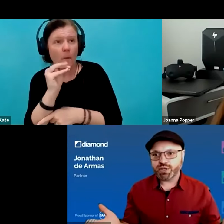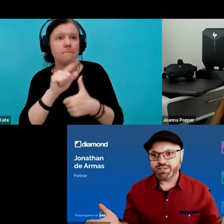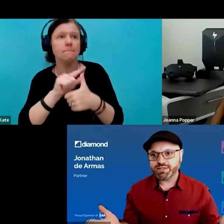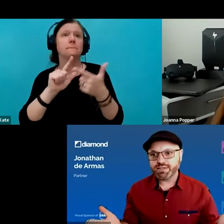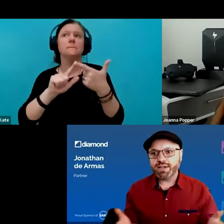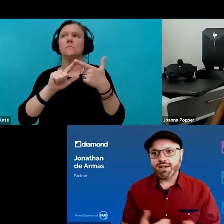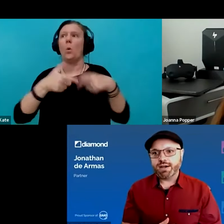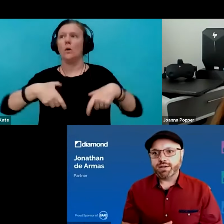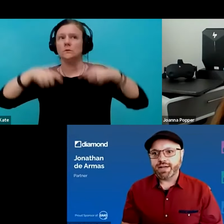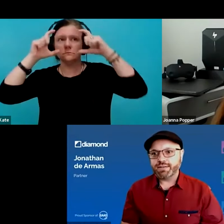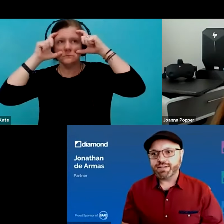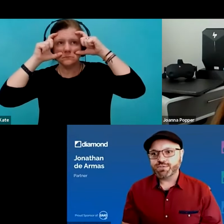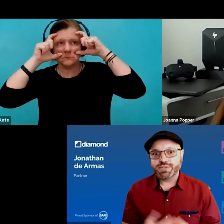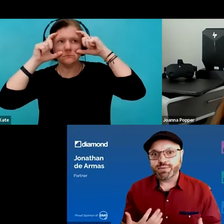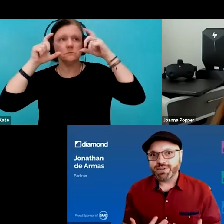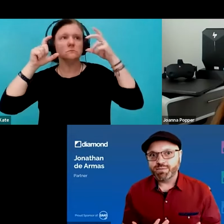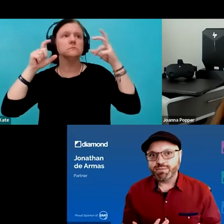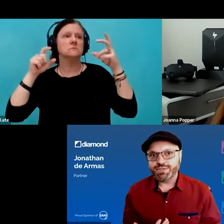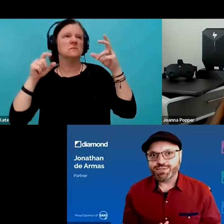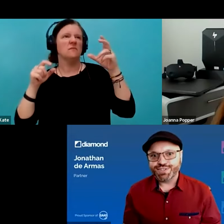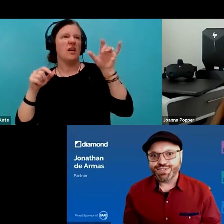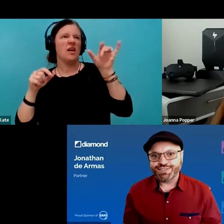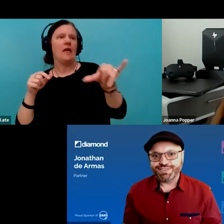displays that that's really something I'm interested in